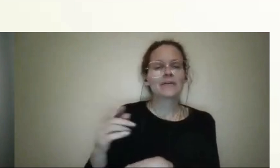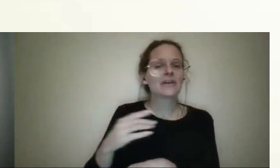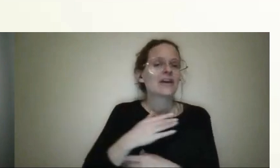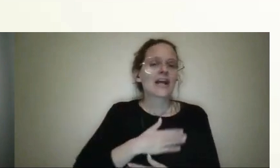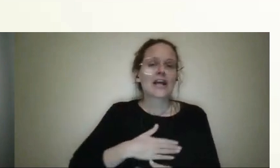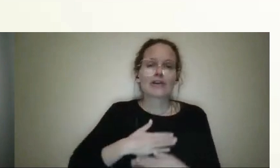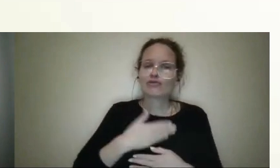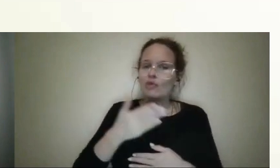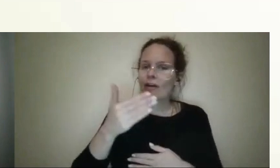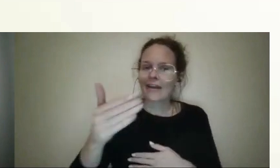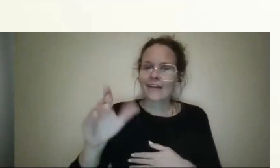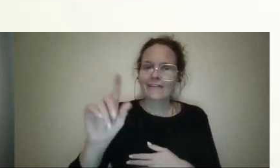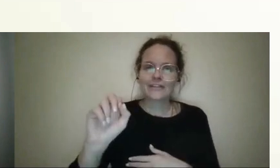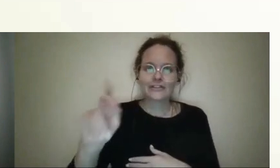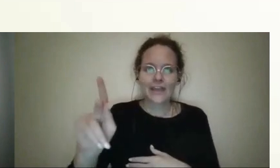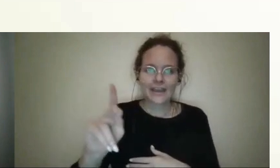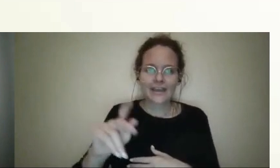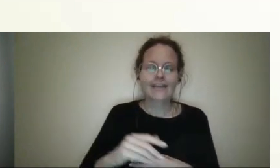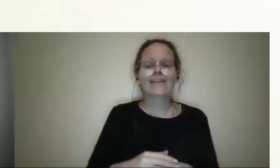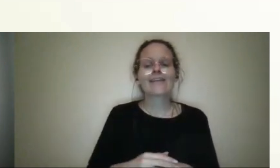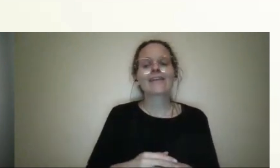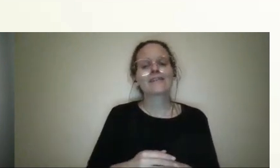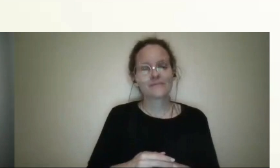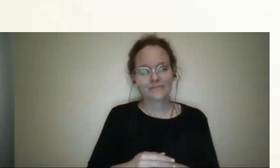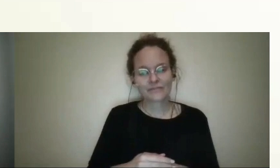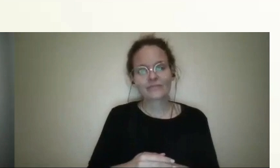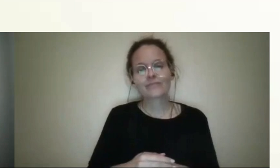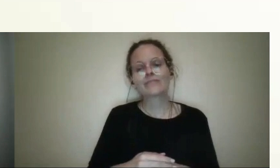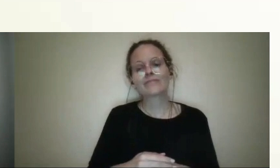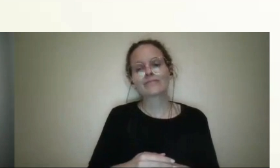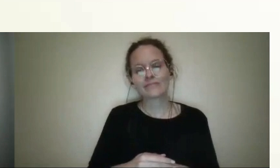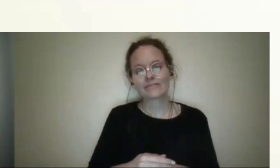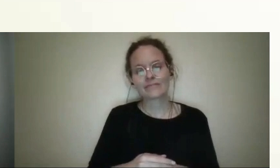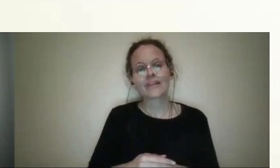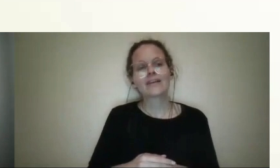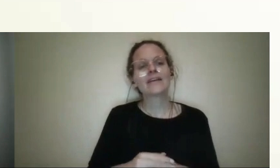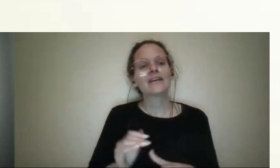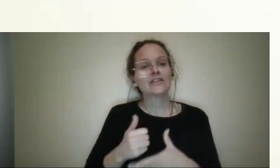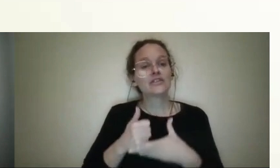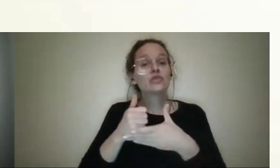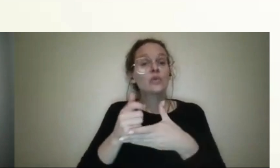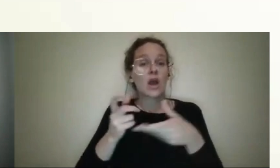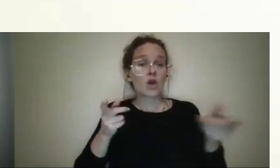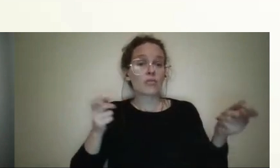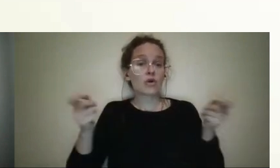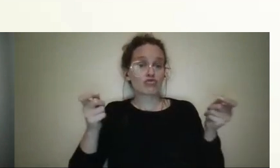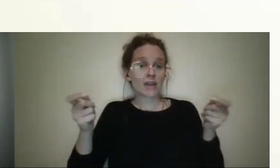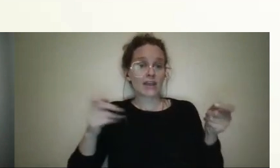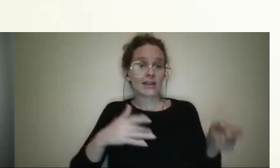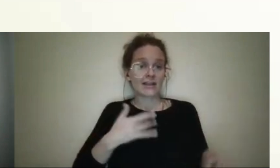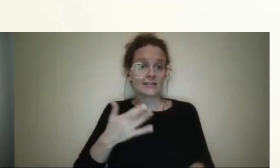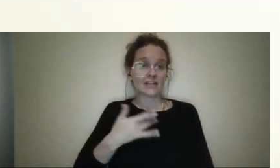fish. So these are some of the things you can help regulate their sensory overload.